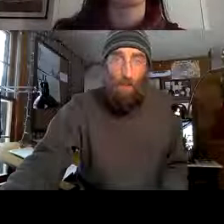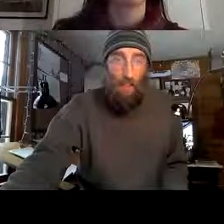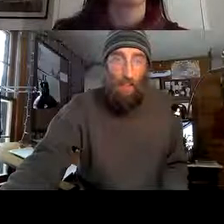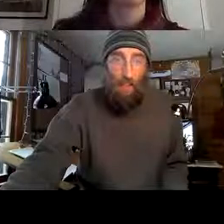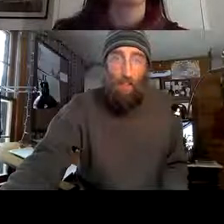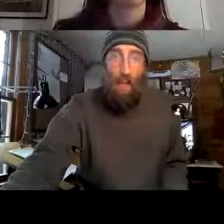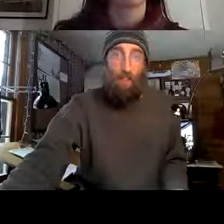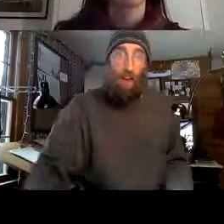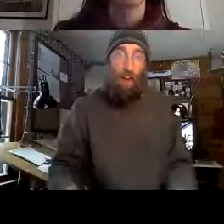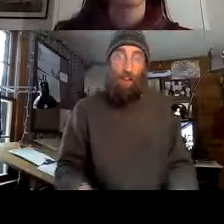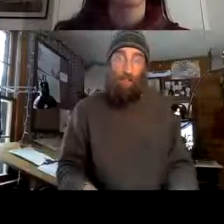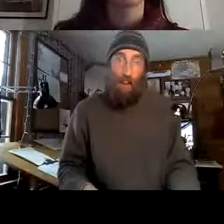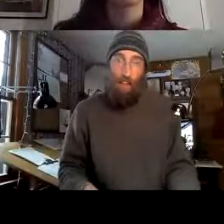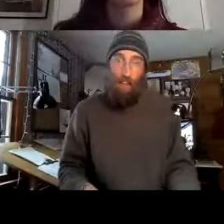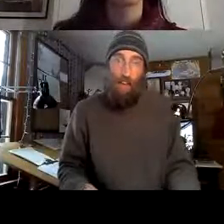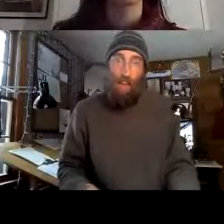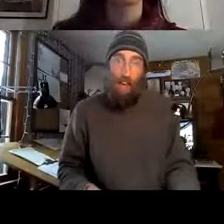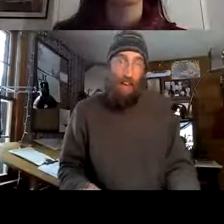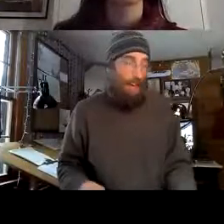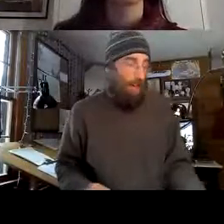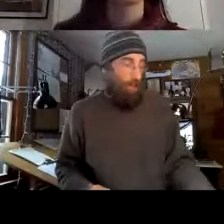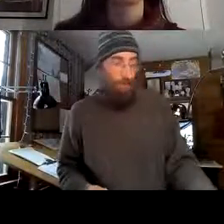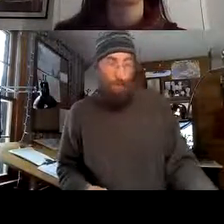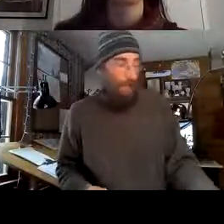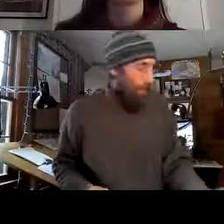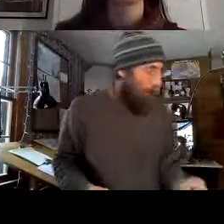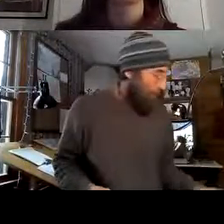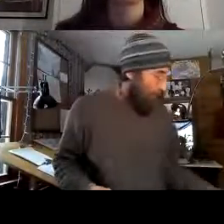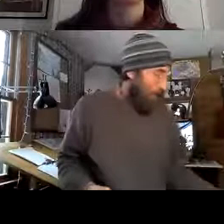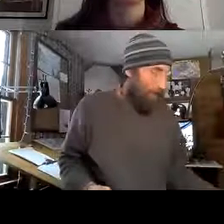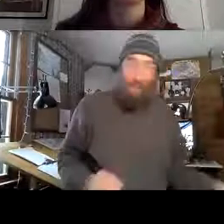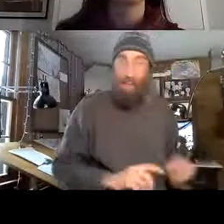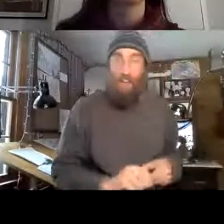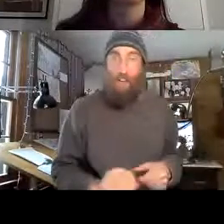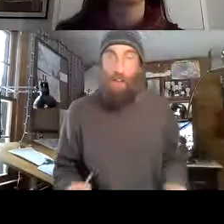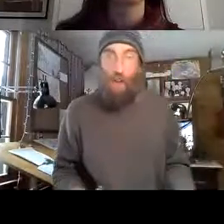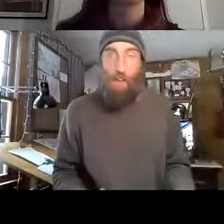a little, and I could not at all find a, um, I could not find a photograph